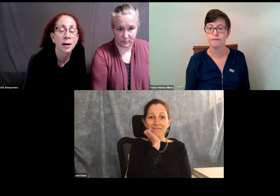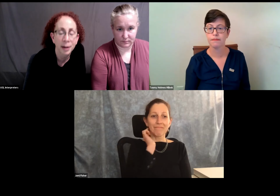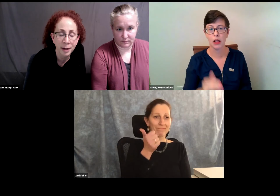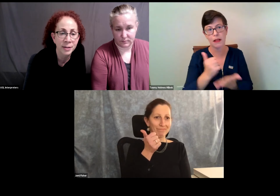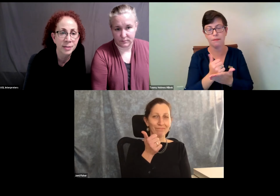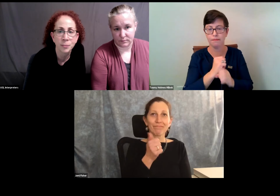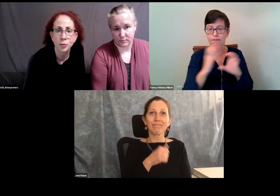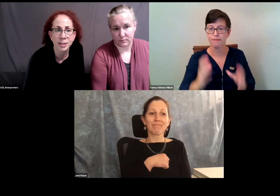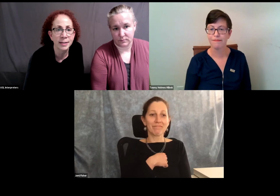In the system to the States.